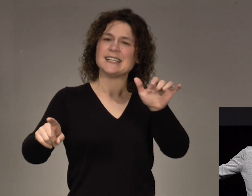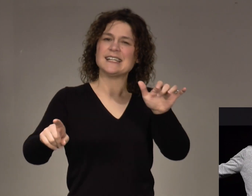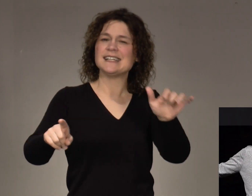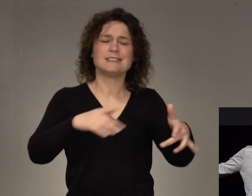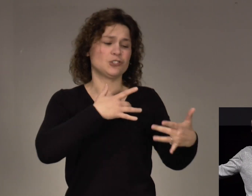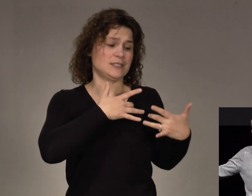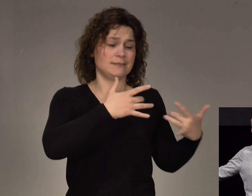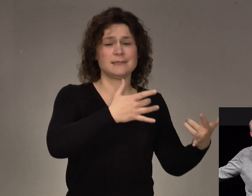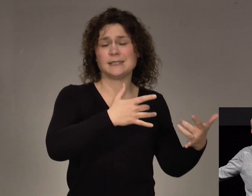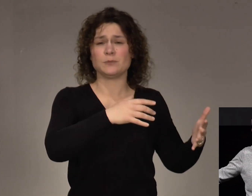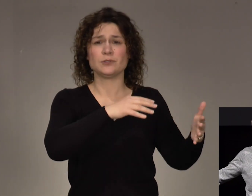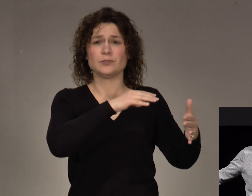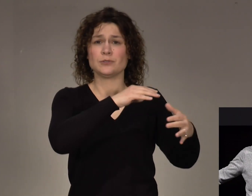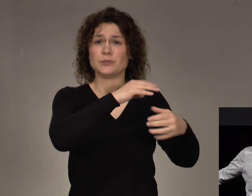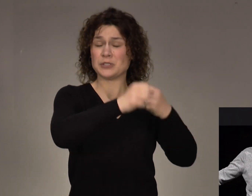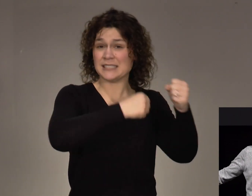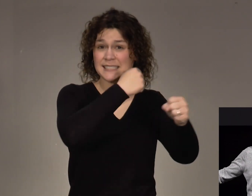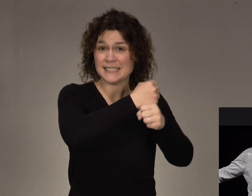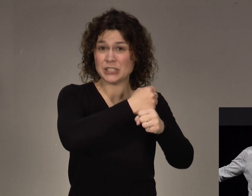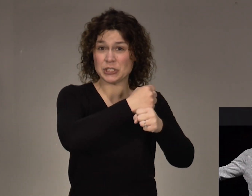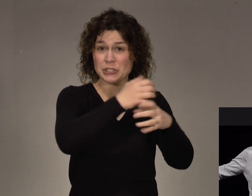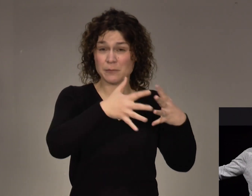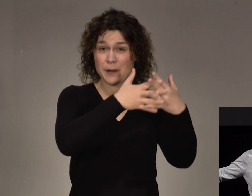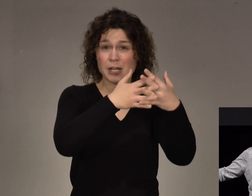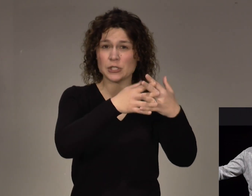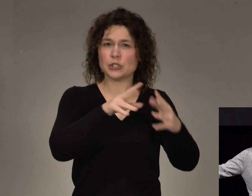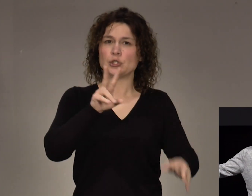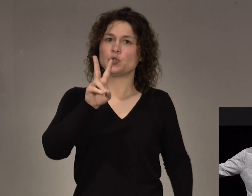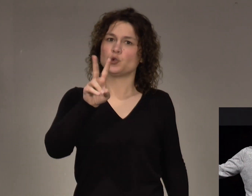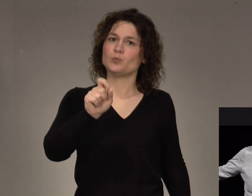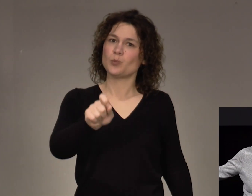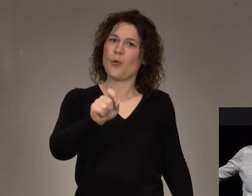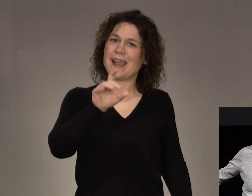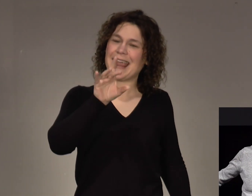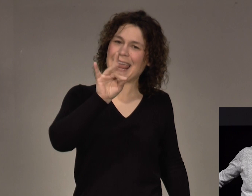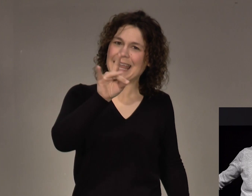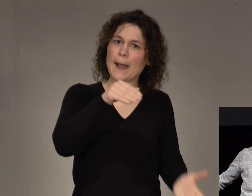average year in the United States, 2.8 million people die.